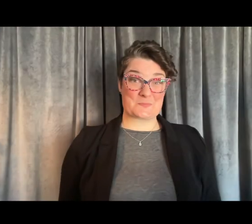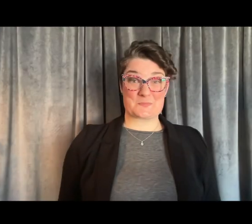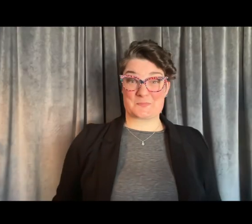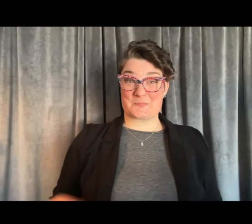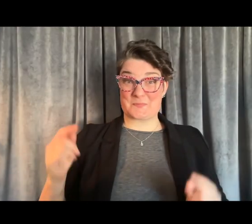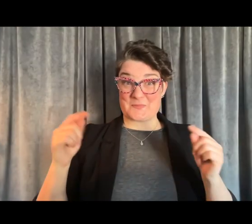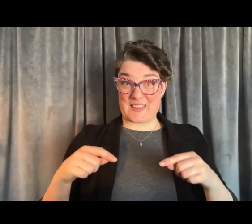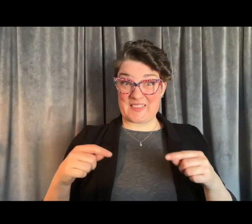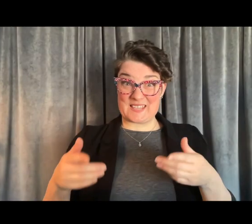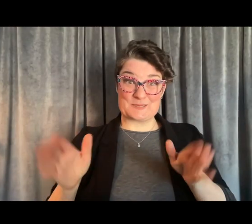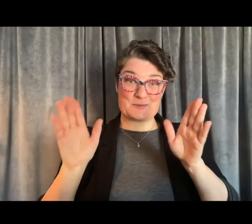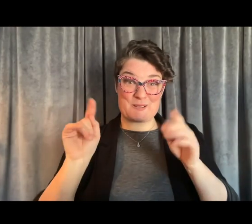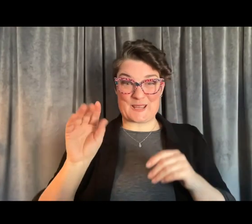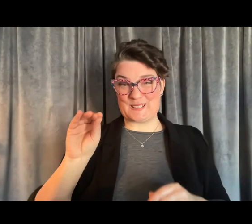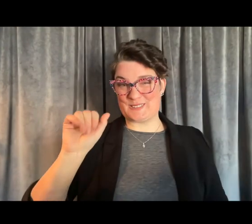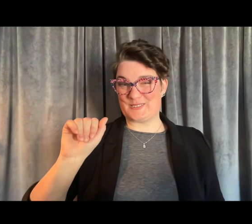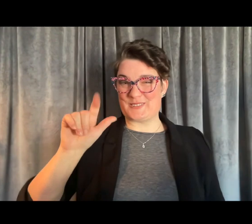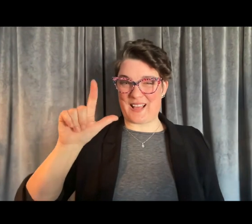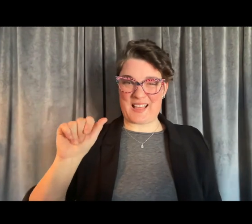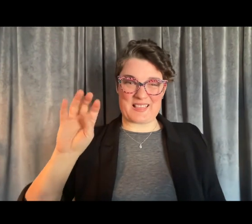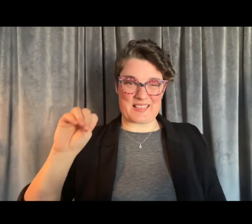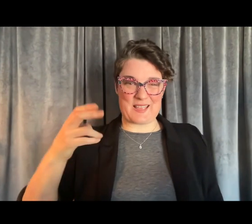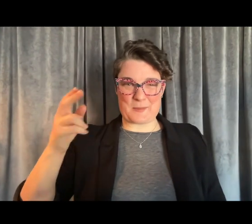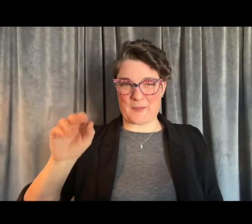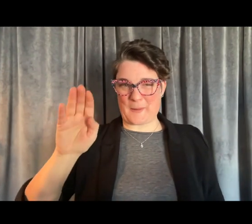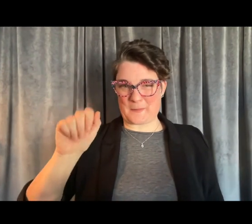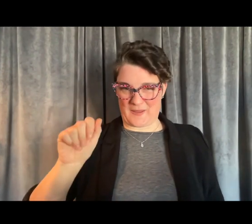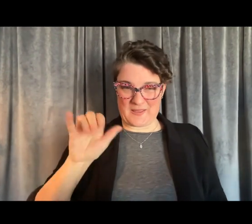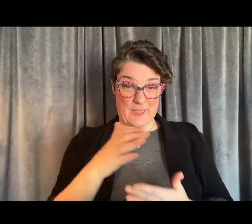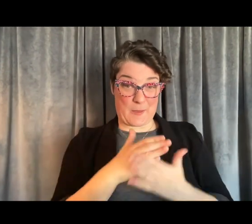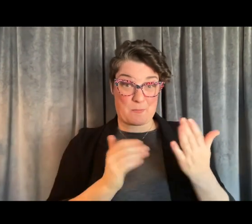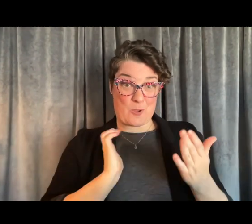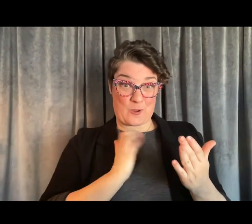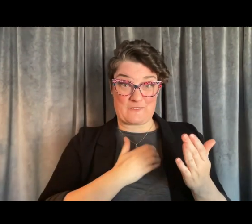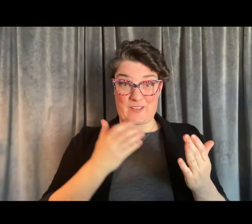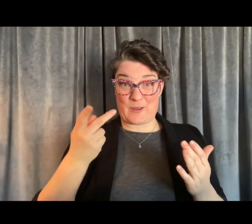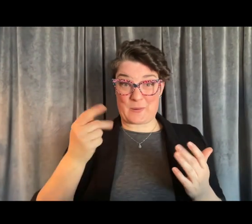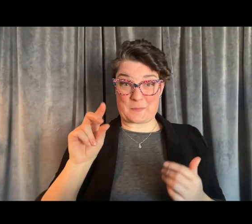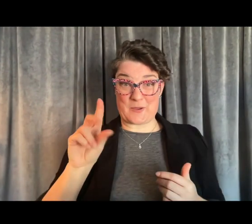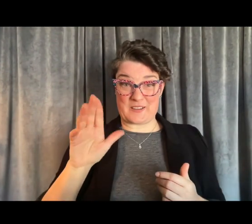Rebekah: This is This Way to Olam haBa, the part of the podcast where we talk